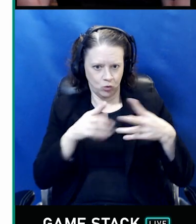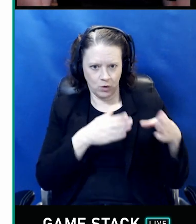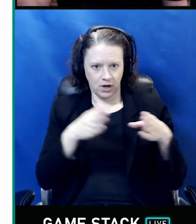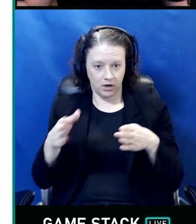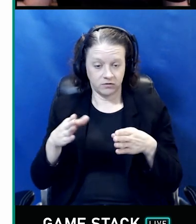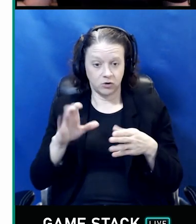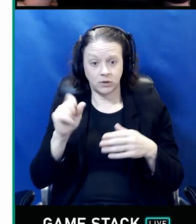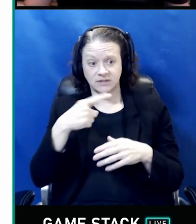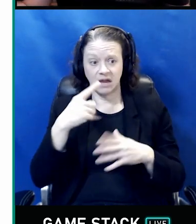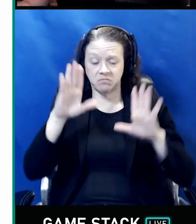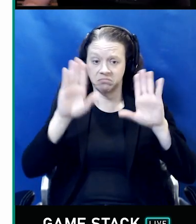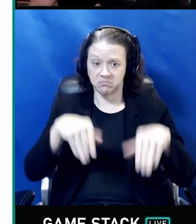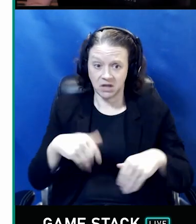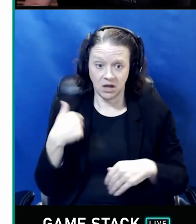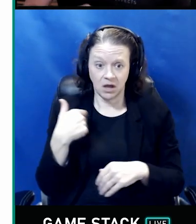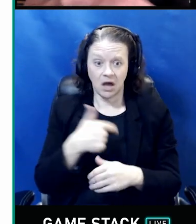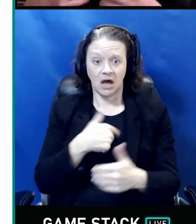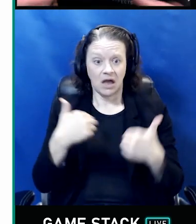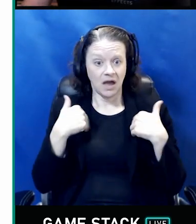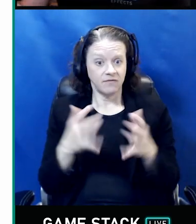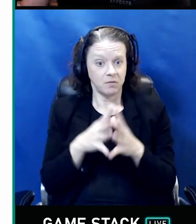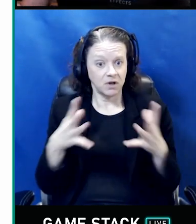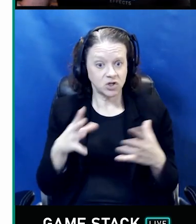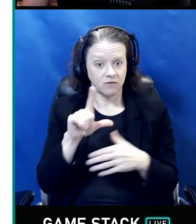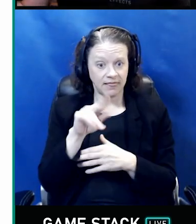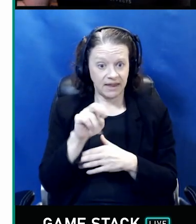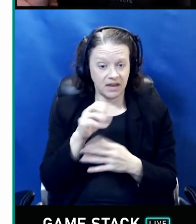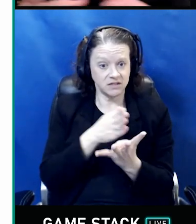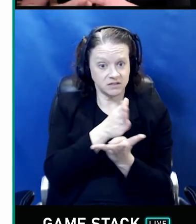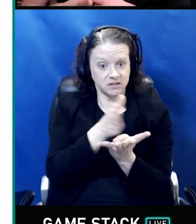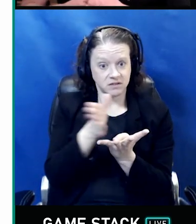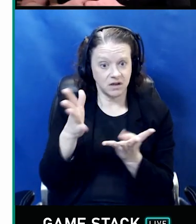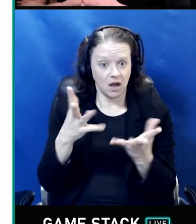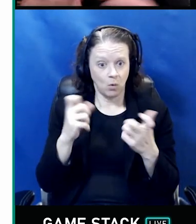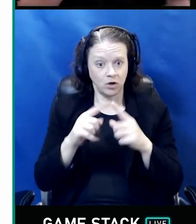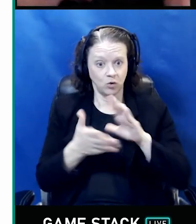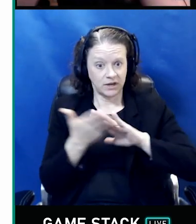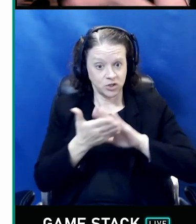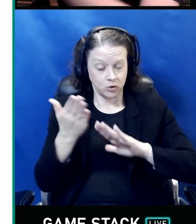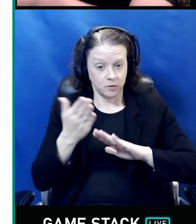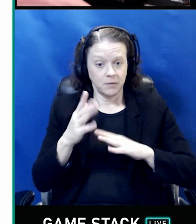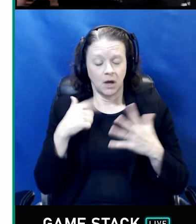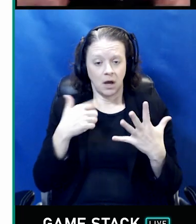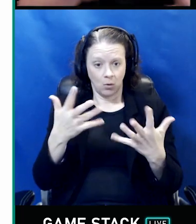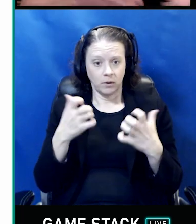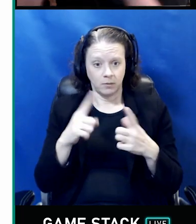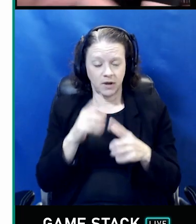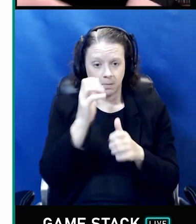I've got a bunch of lanes. I want to execute them and I want them to be, you know, per quad." So one quad, next quad,